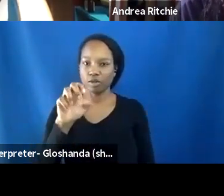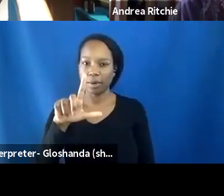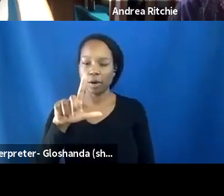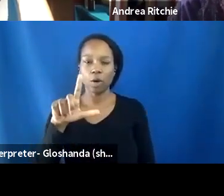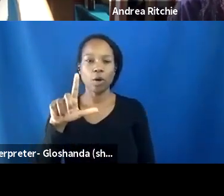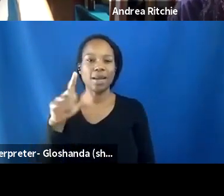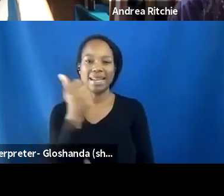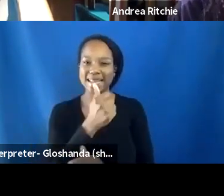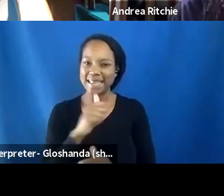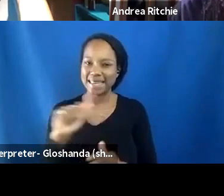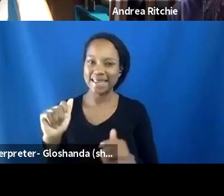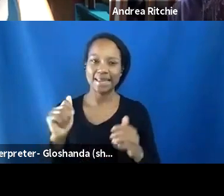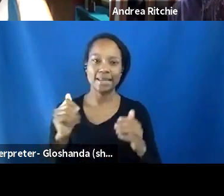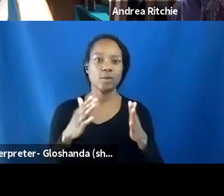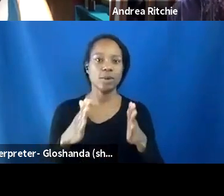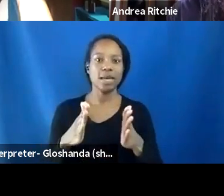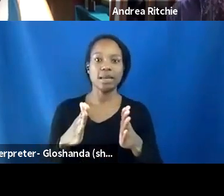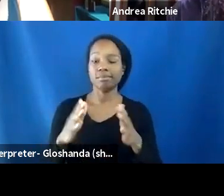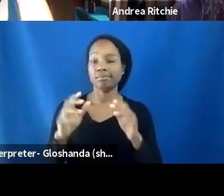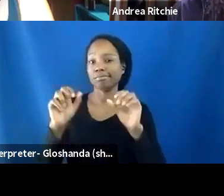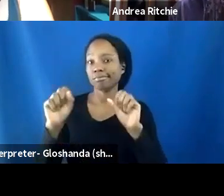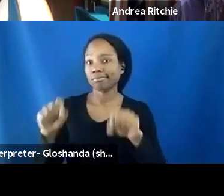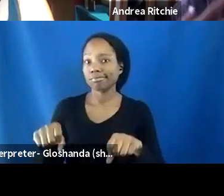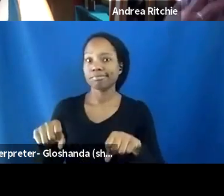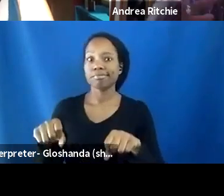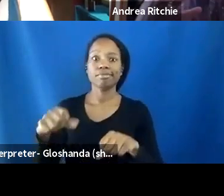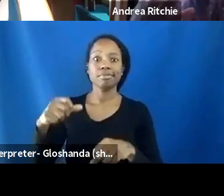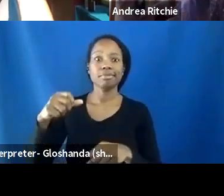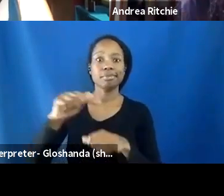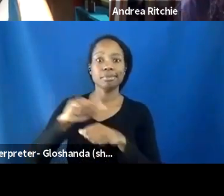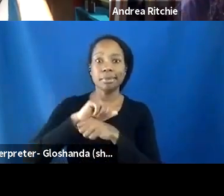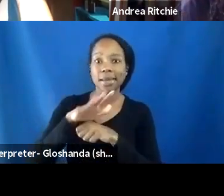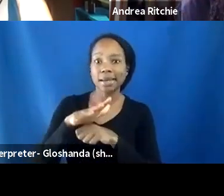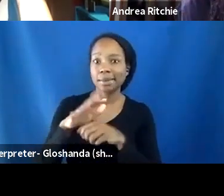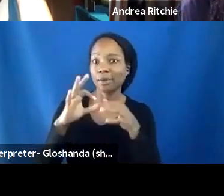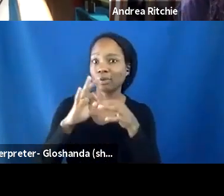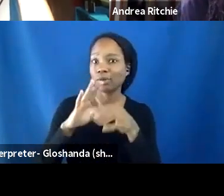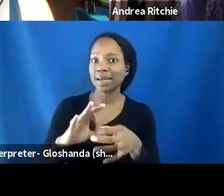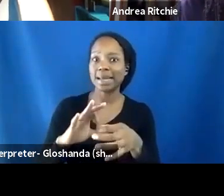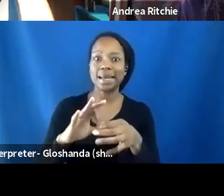from the pandemic, the war on drugs, policing pregnant bodies,